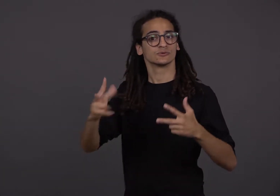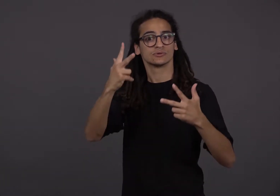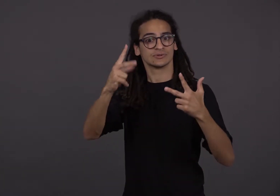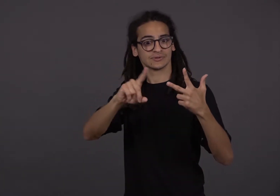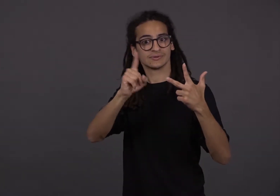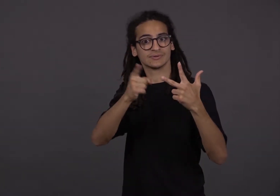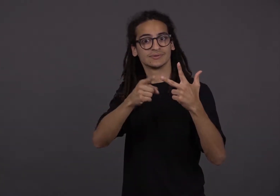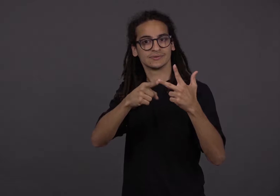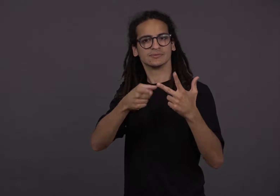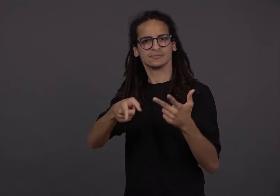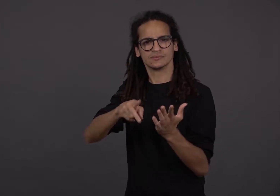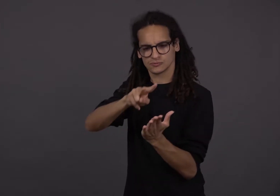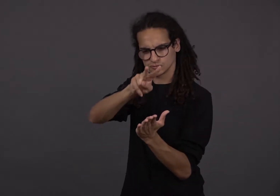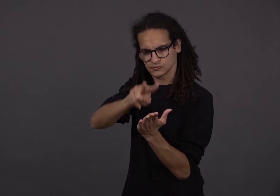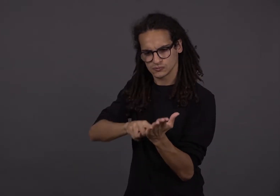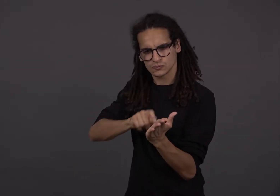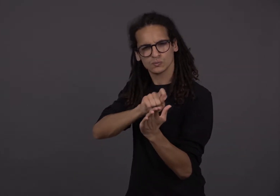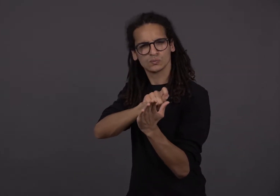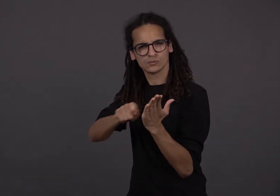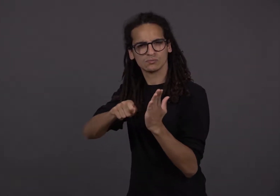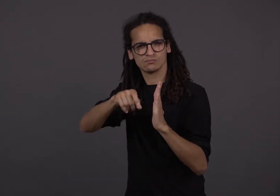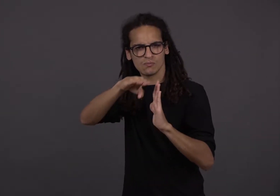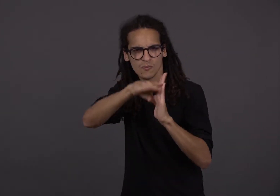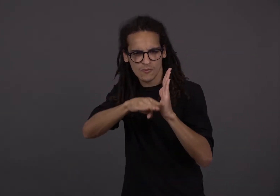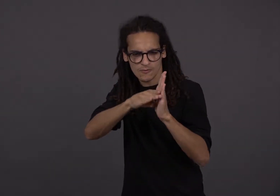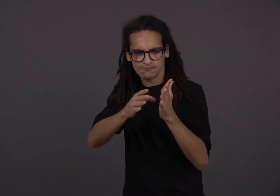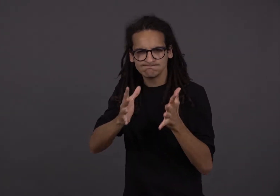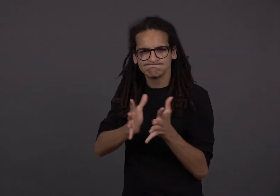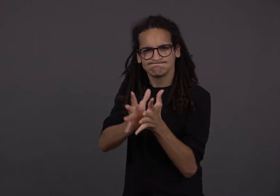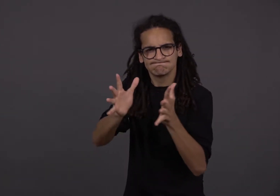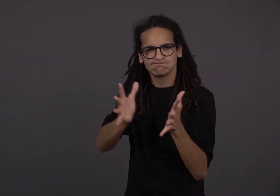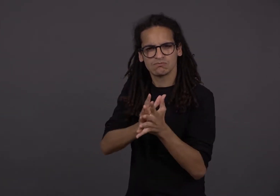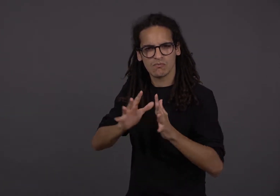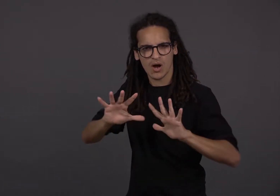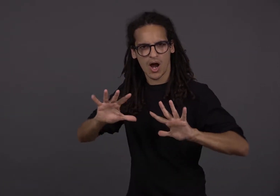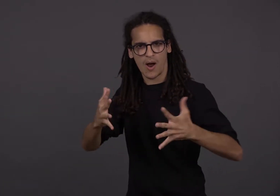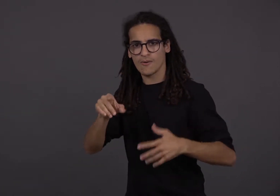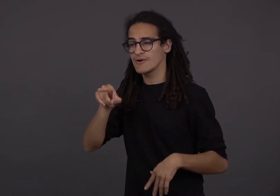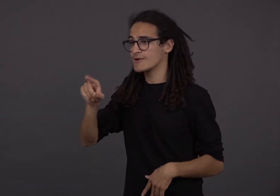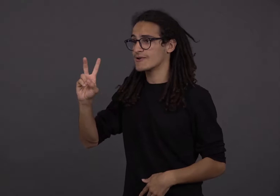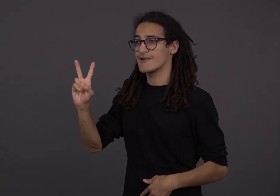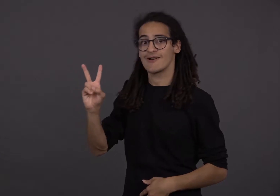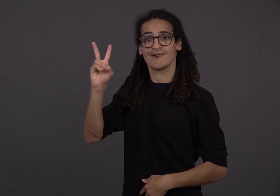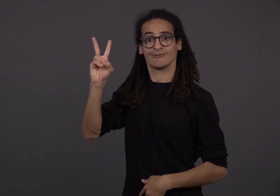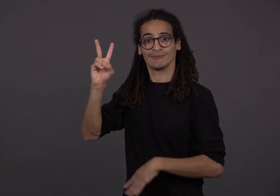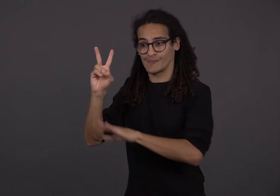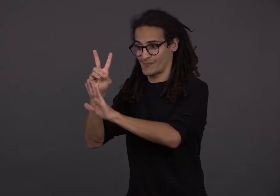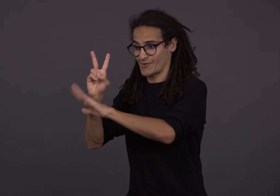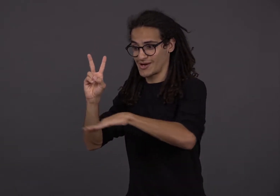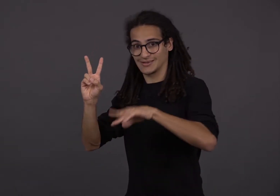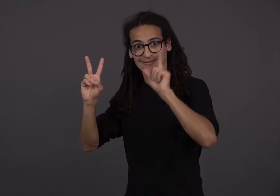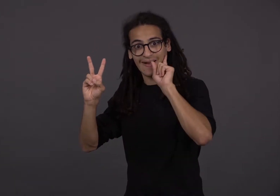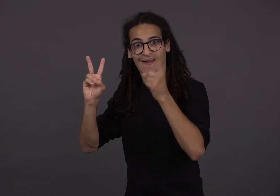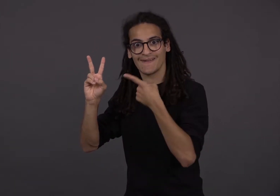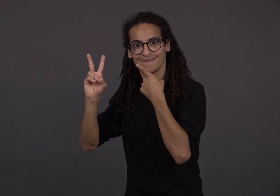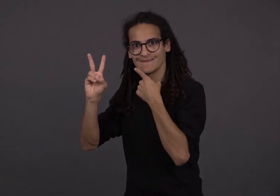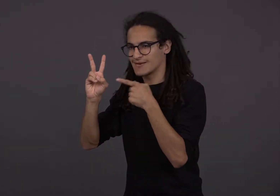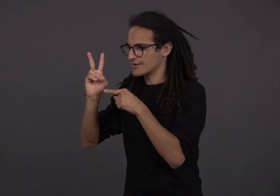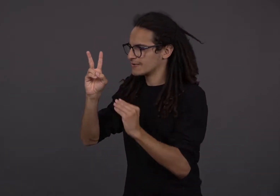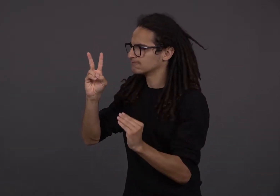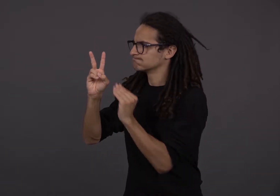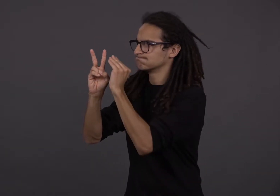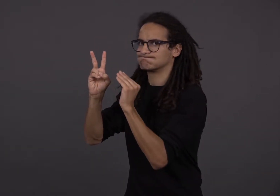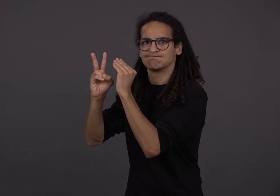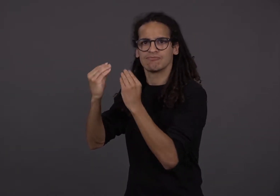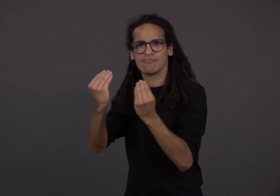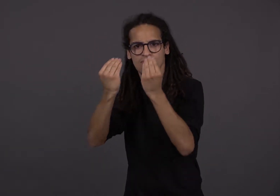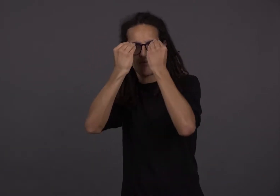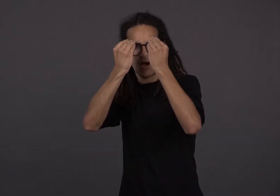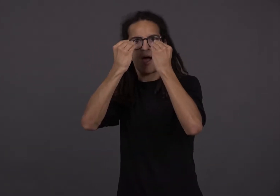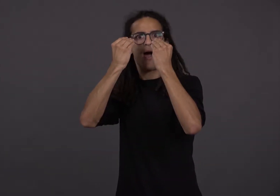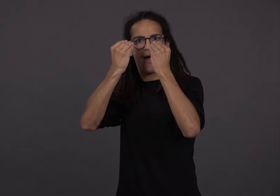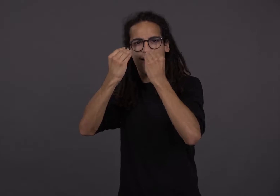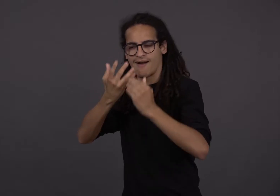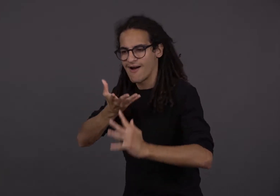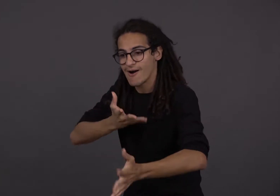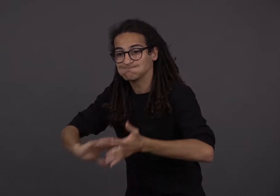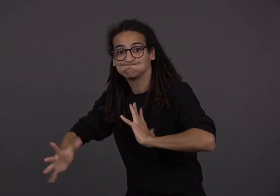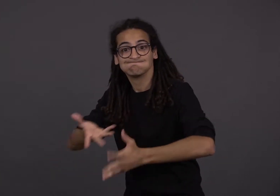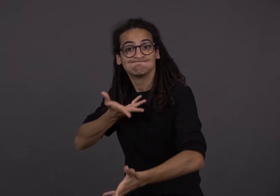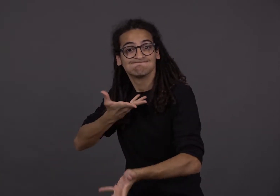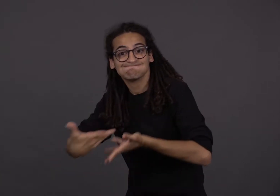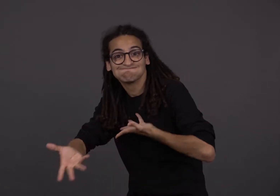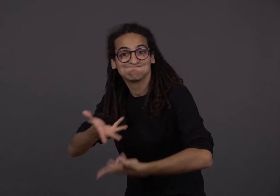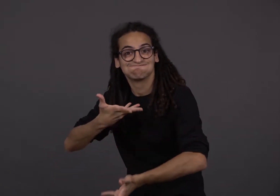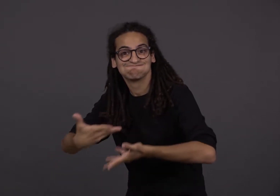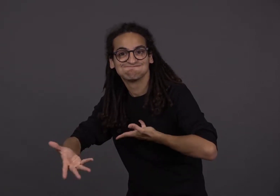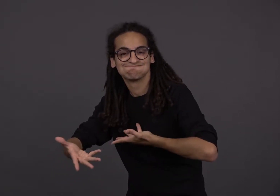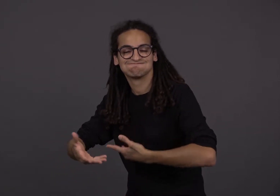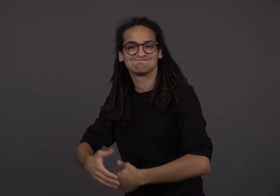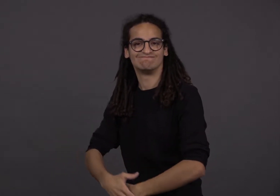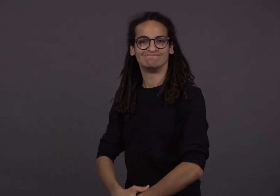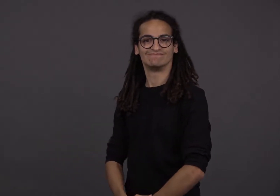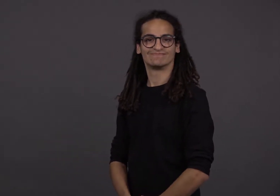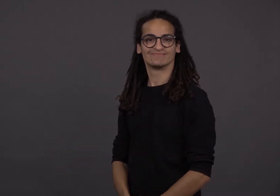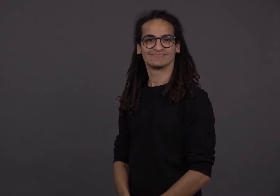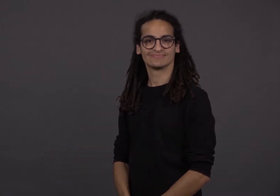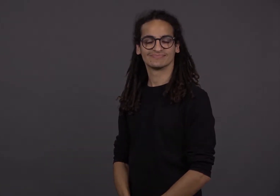and a literacy outreach program to train parents of deaf children.